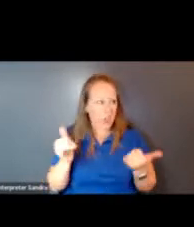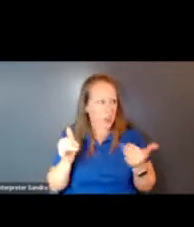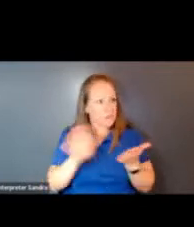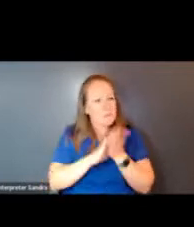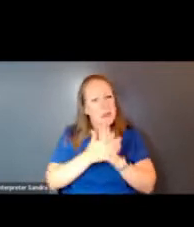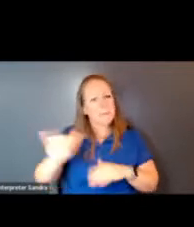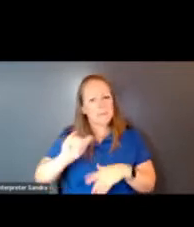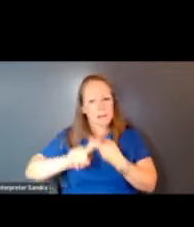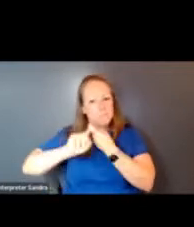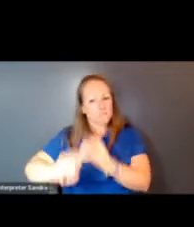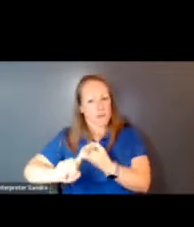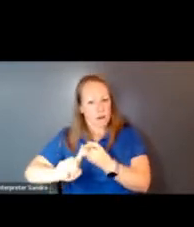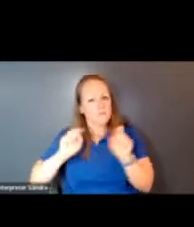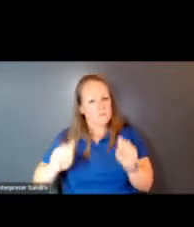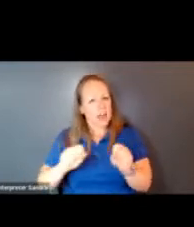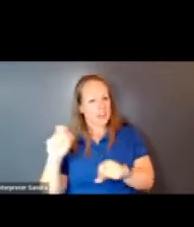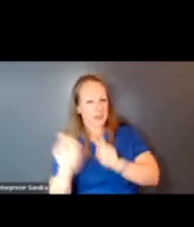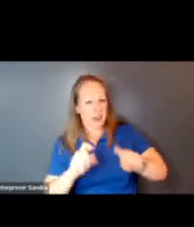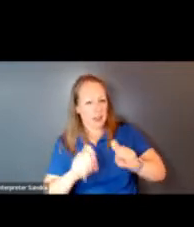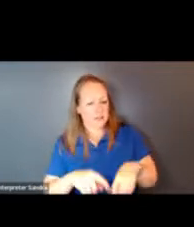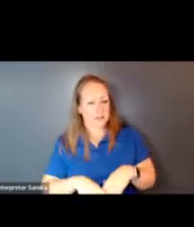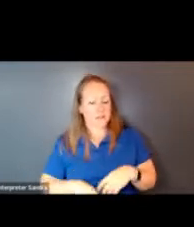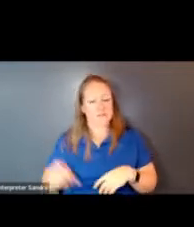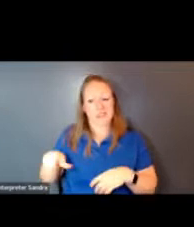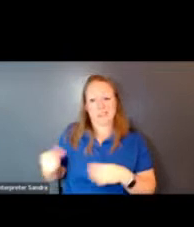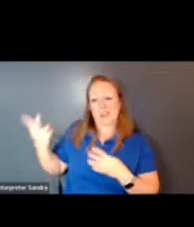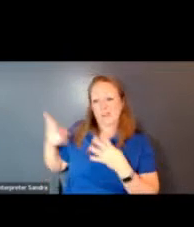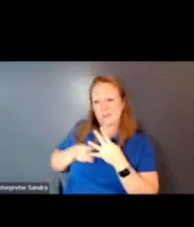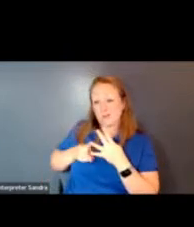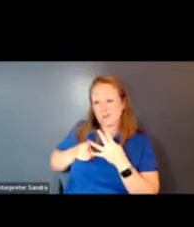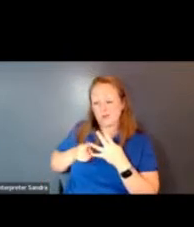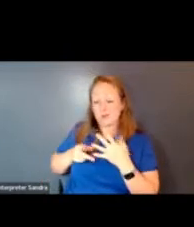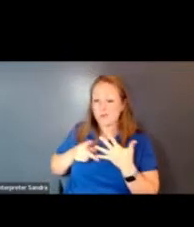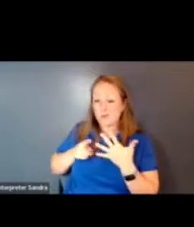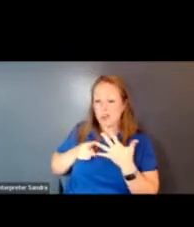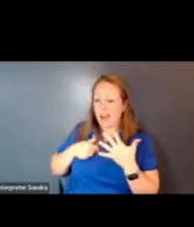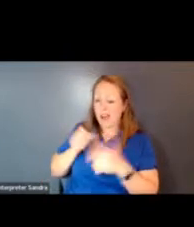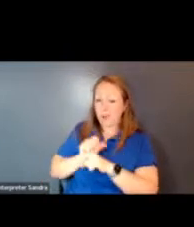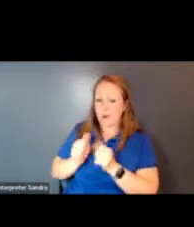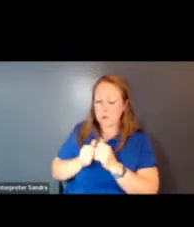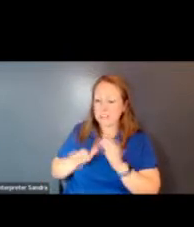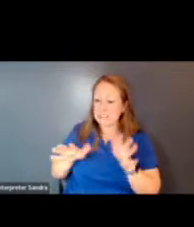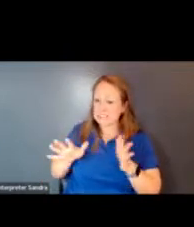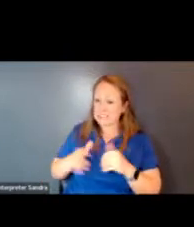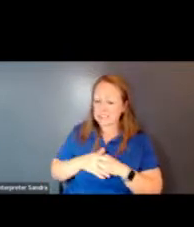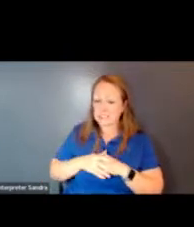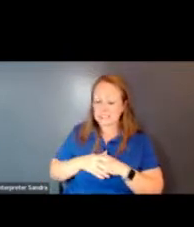for advice. My other two I&A people that I've worked with not so much in the one that I had before this one really not so